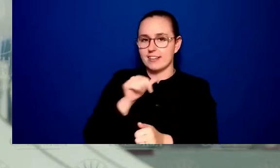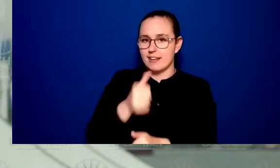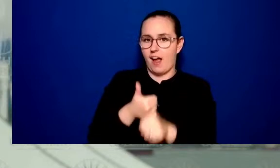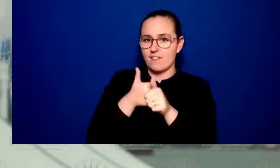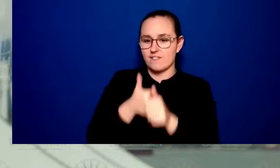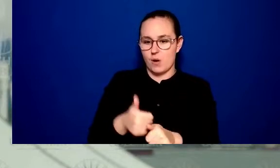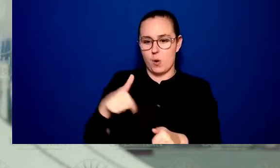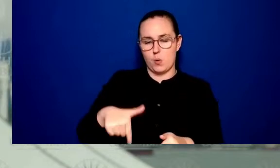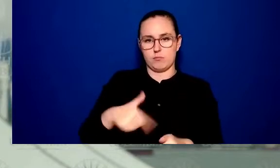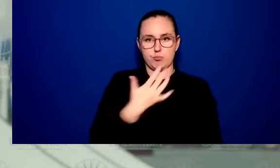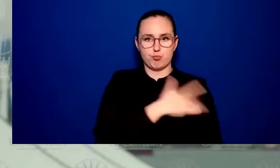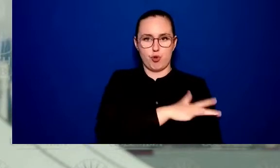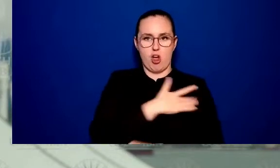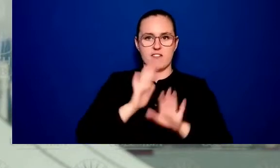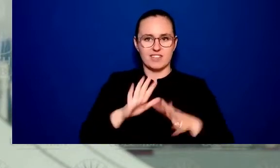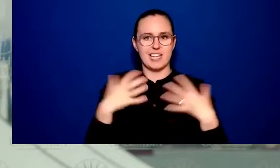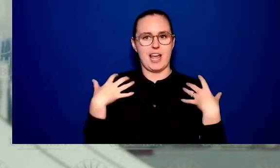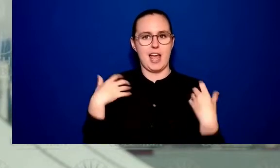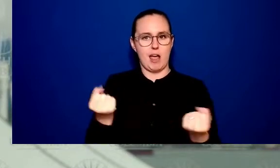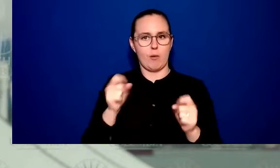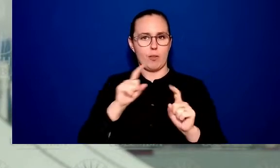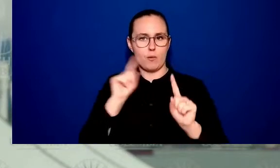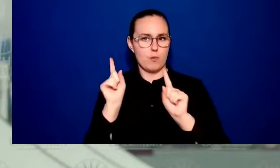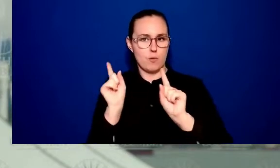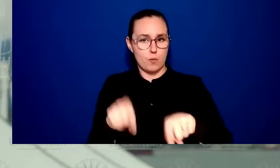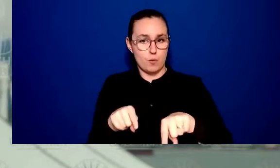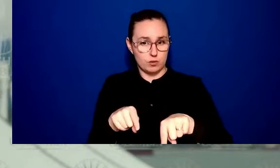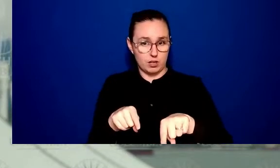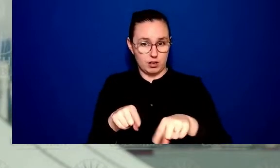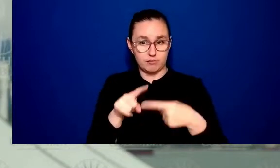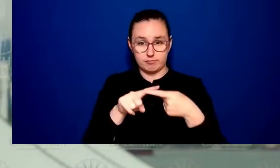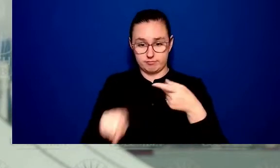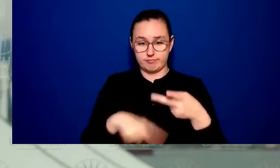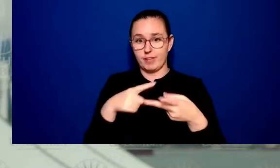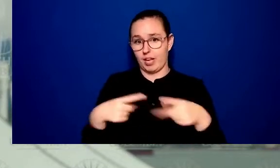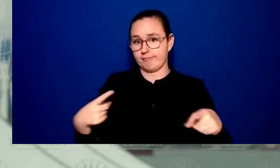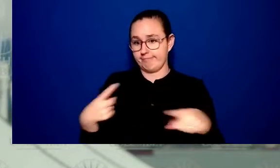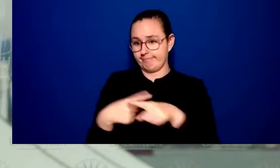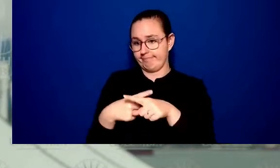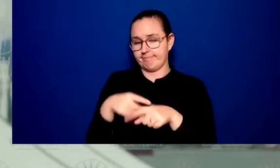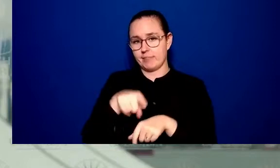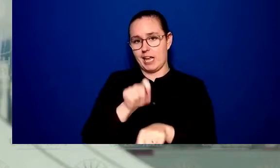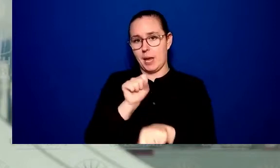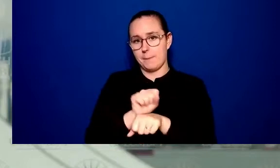Public Health Act, an employer policy. They will be subject to